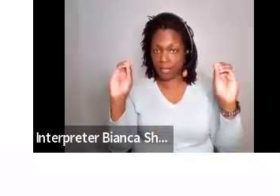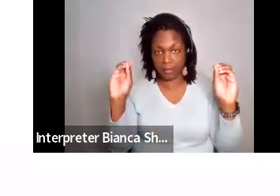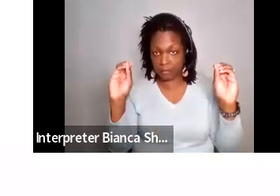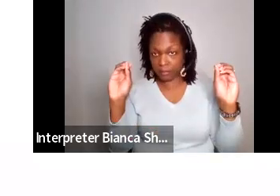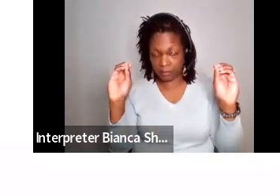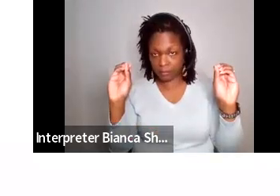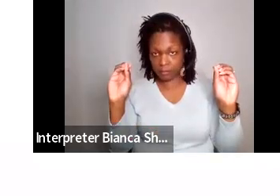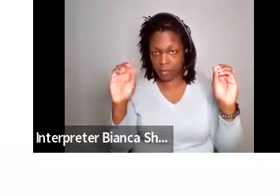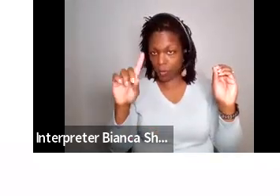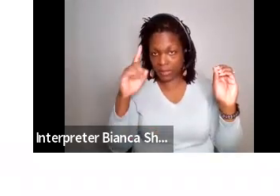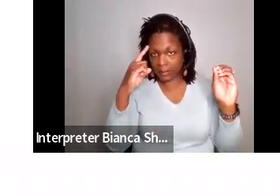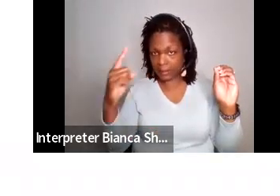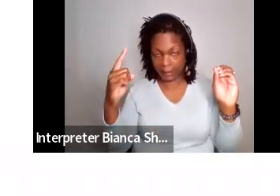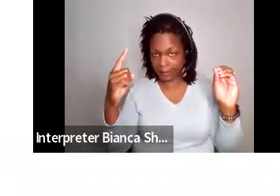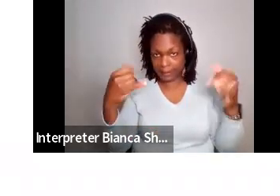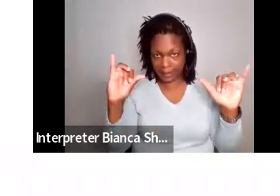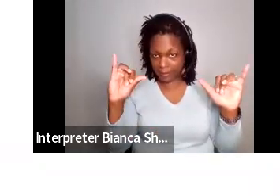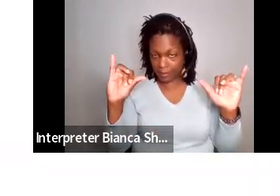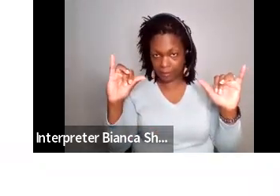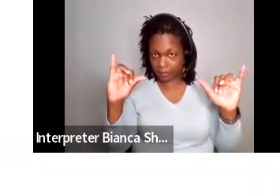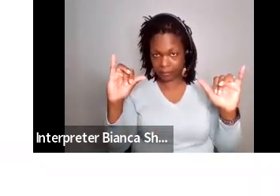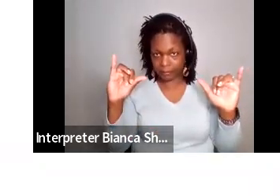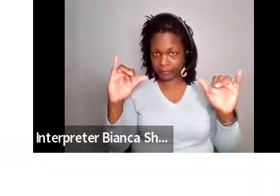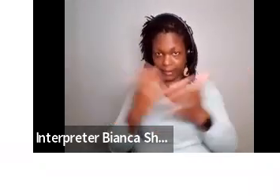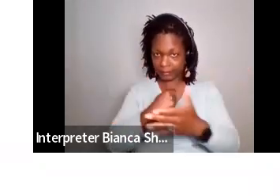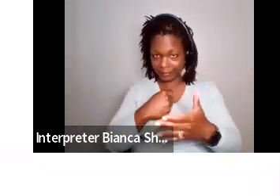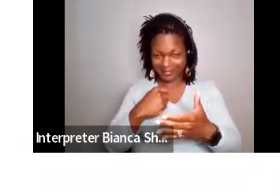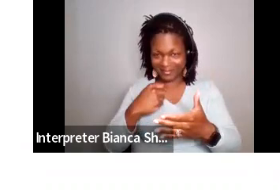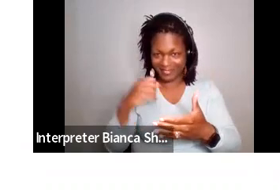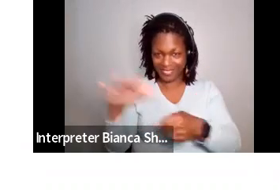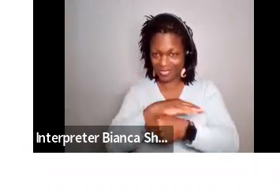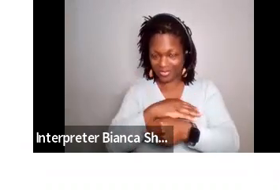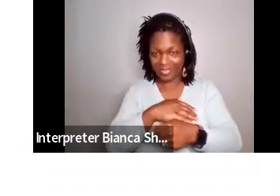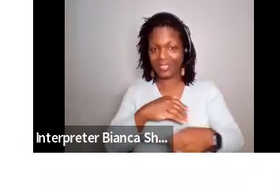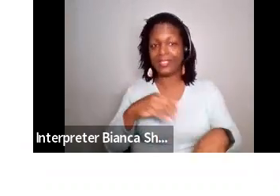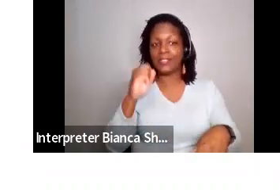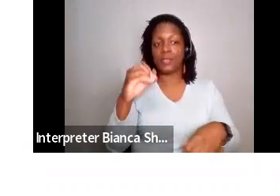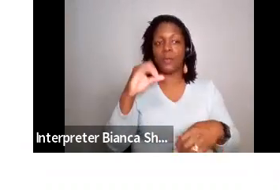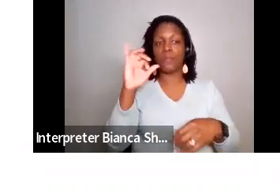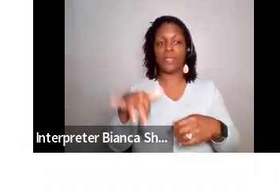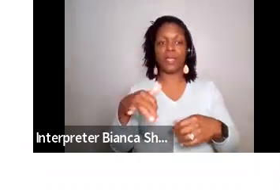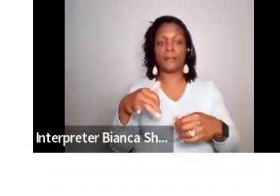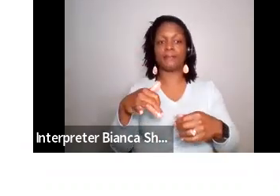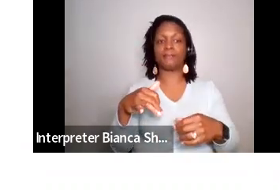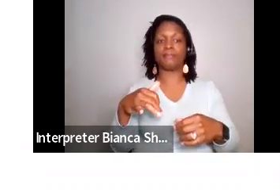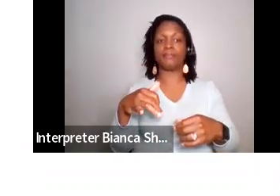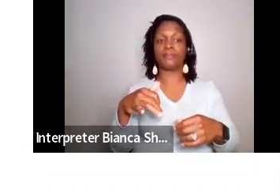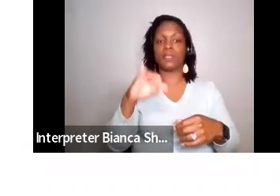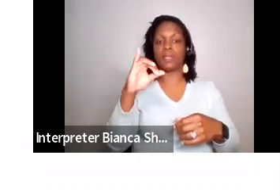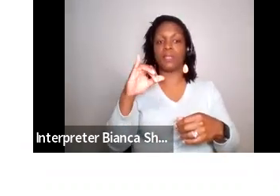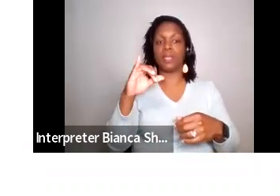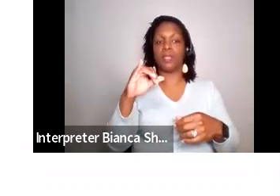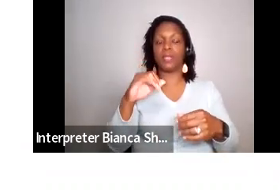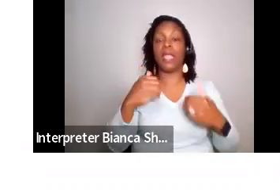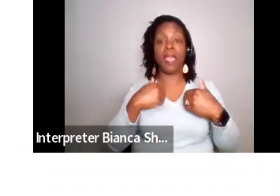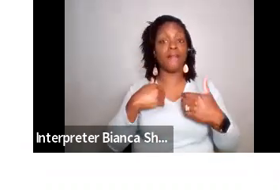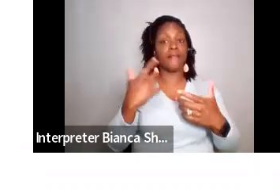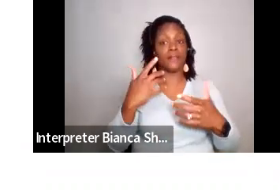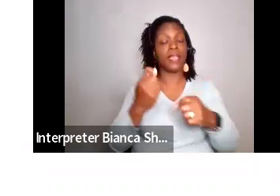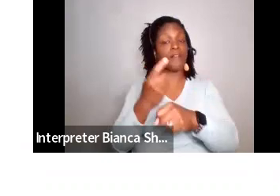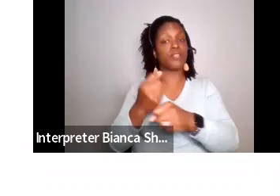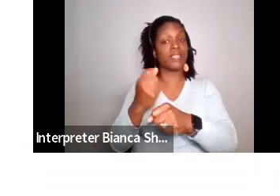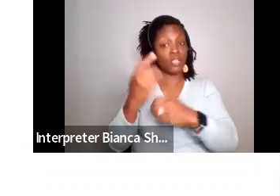As a result of this particular work. Support? Now, the there is an annual limit on how much can that checks?